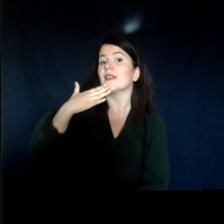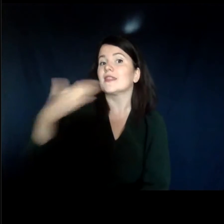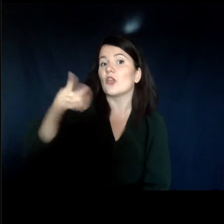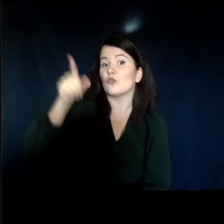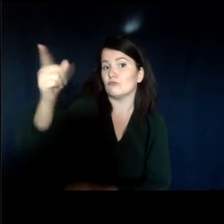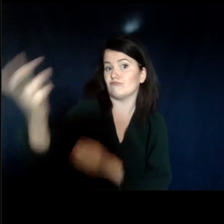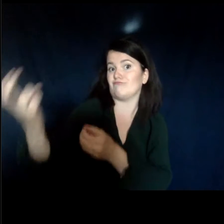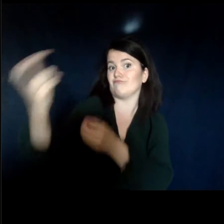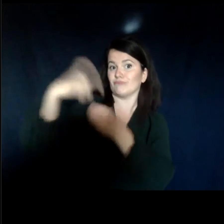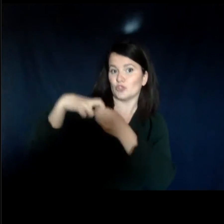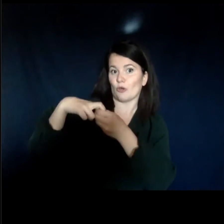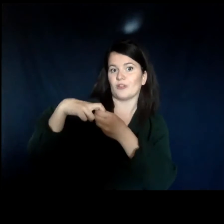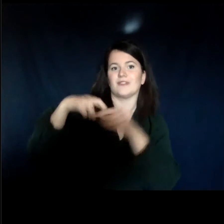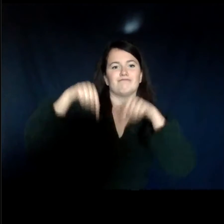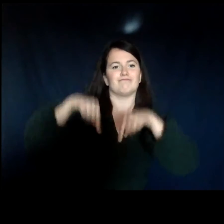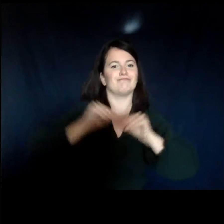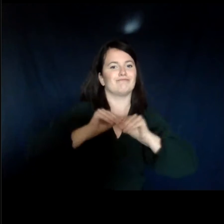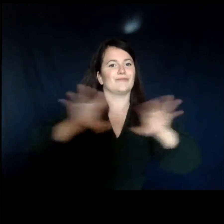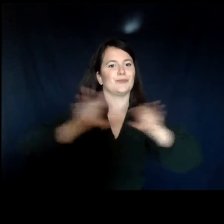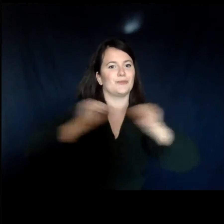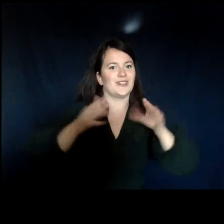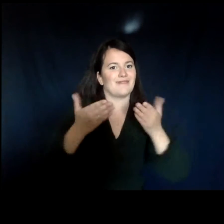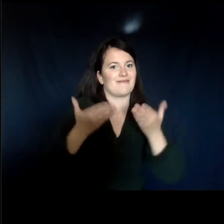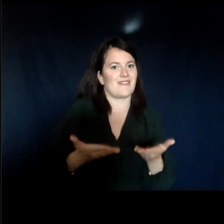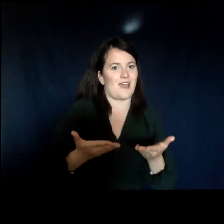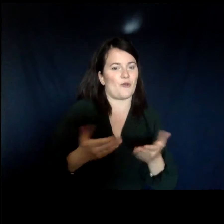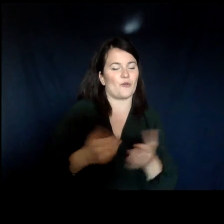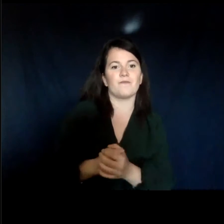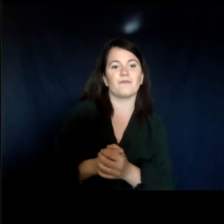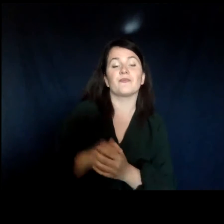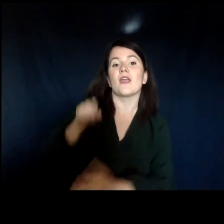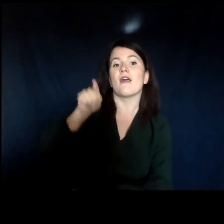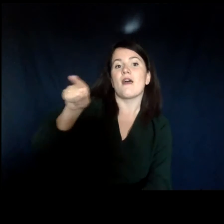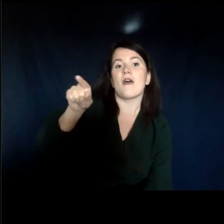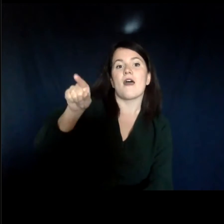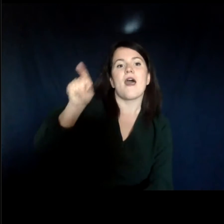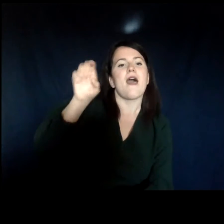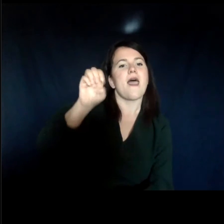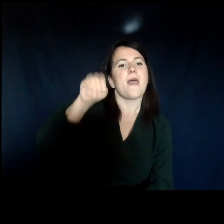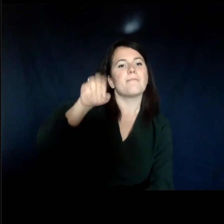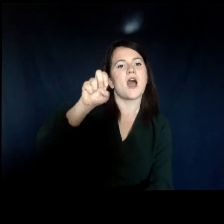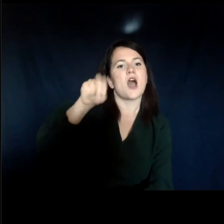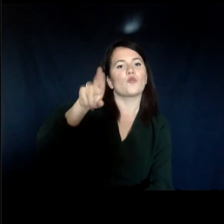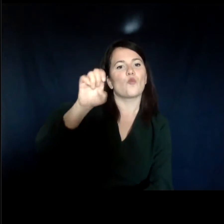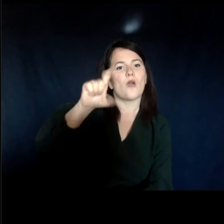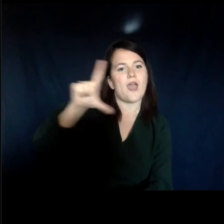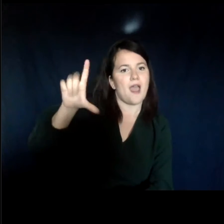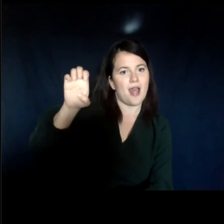I think, I've been informed that you will be unmuted. You have to unmute yourself as well to intervene.